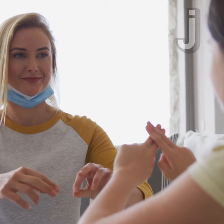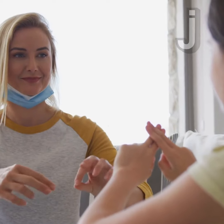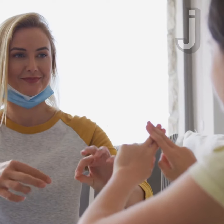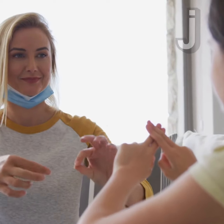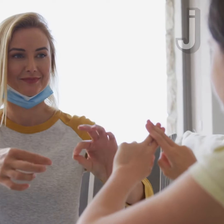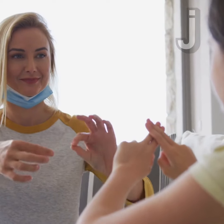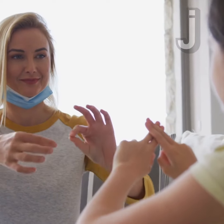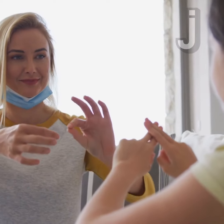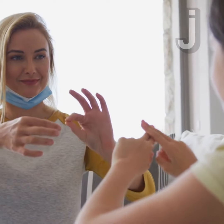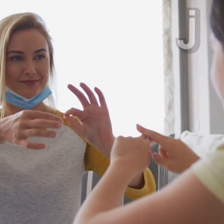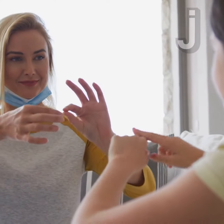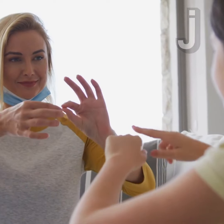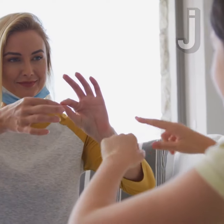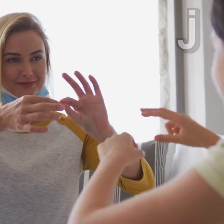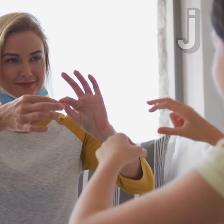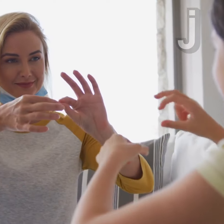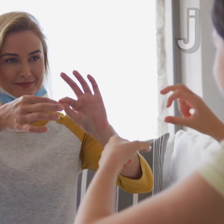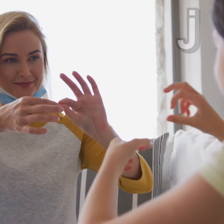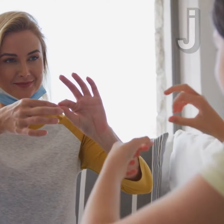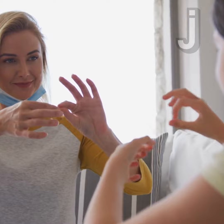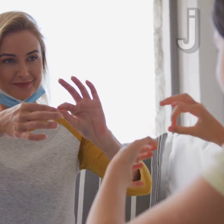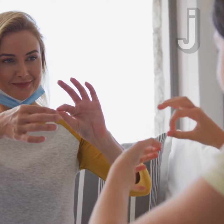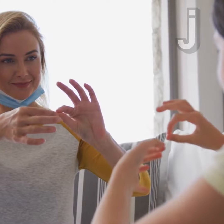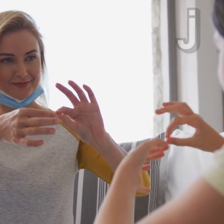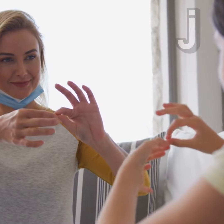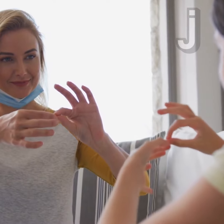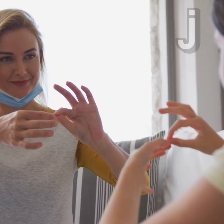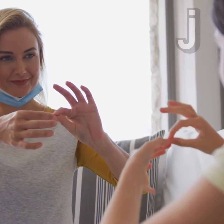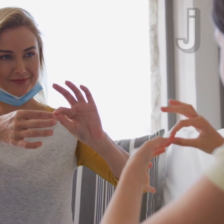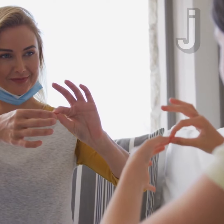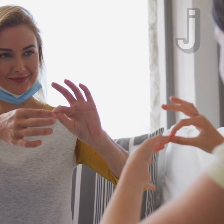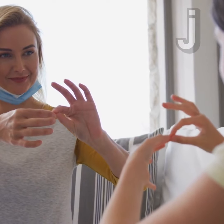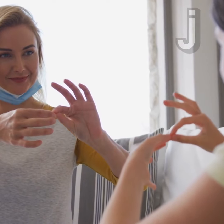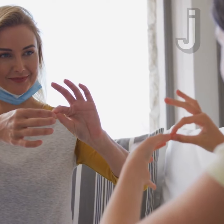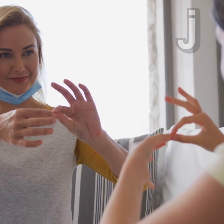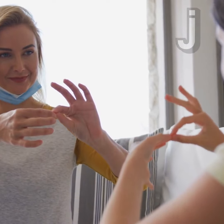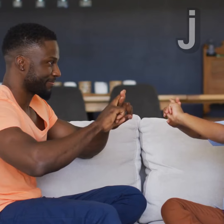IDEAS IN ASL VARY AS MUCH AS ASL USERS THEMSELVES. IN ADDITION TO INDIVIDUAL DIFFERENCES IN EXPRESSION,